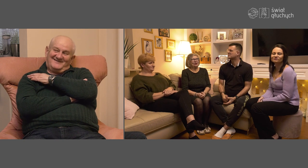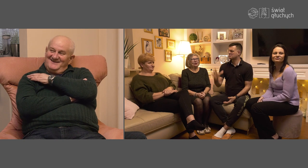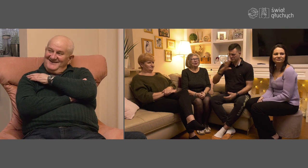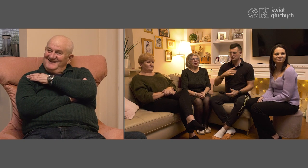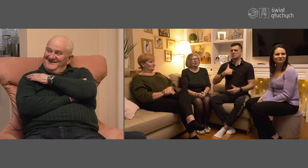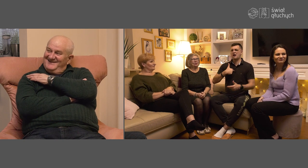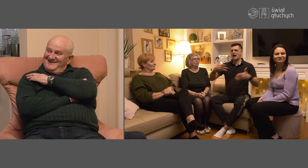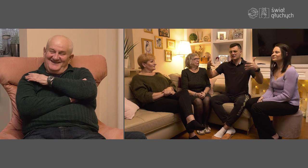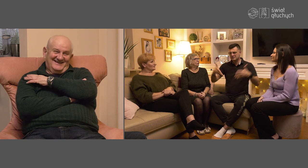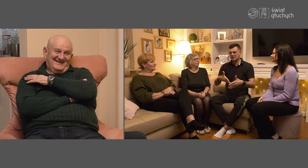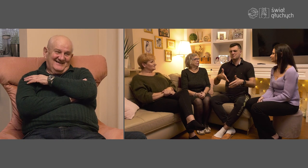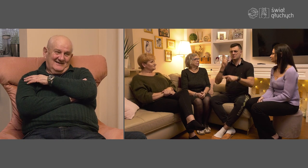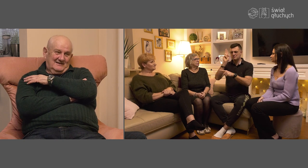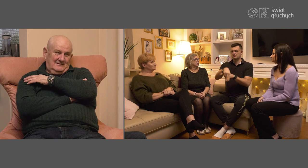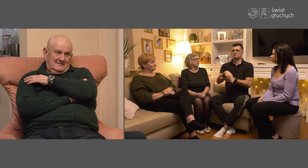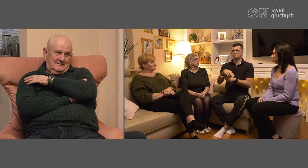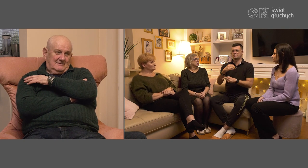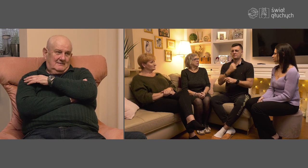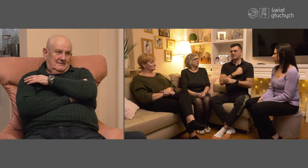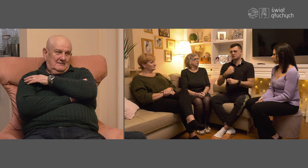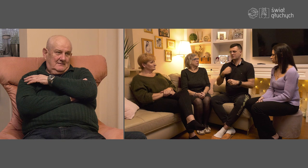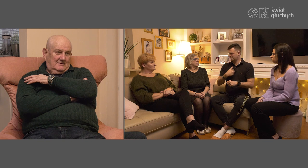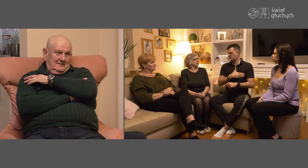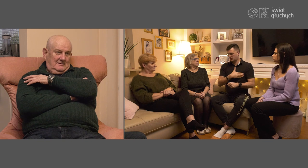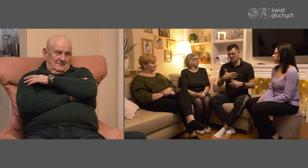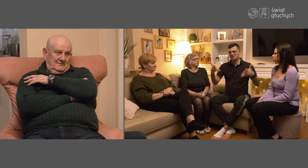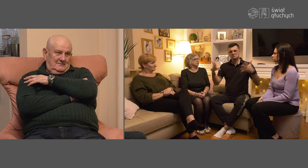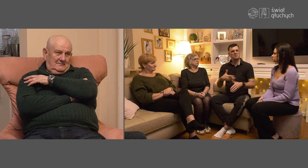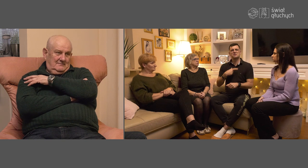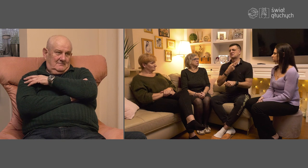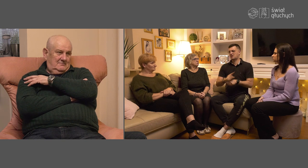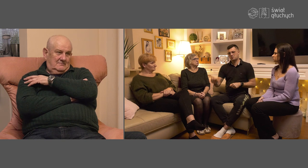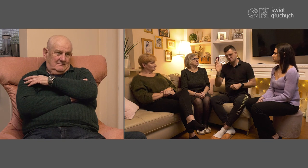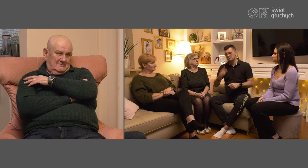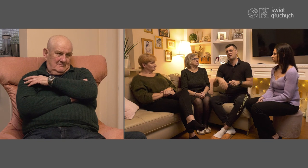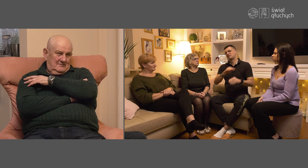That is, I submitted documents in Warsaw, but I did not pass the exams.